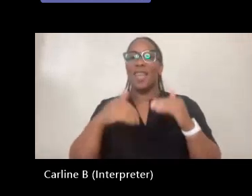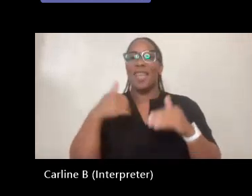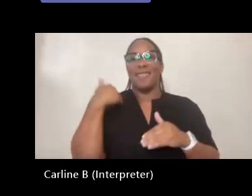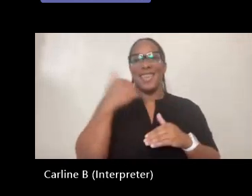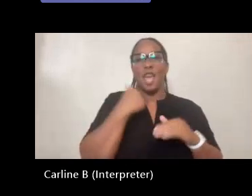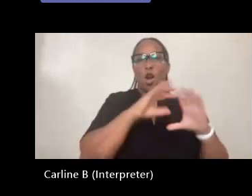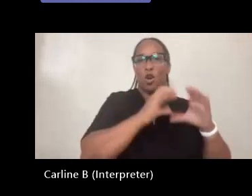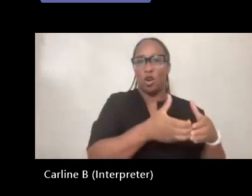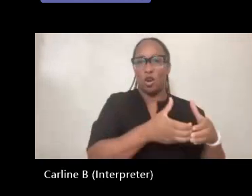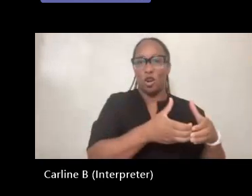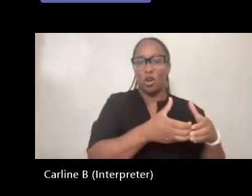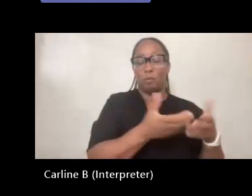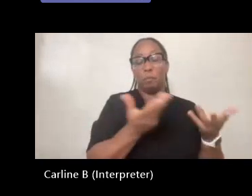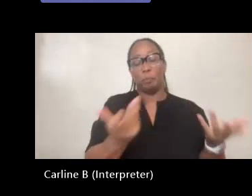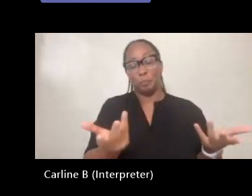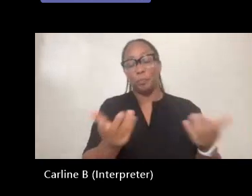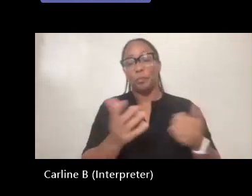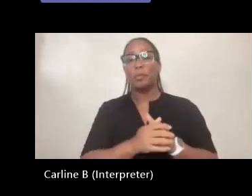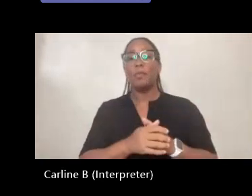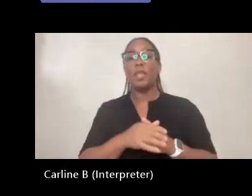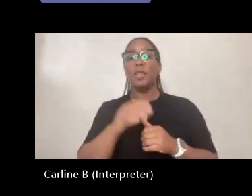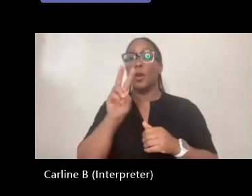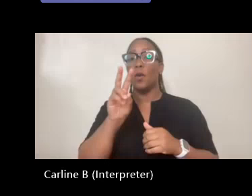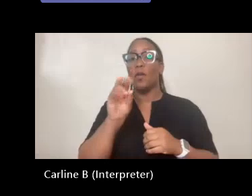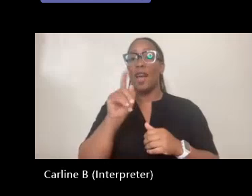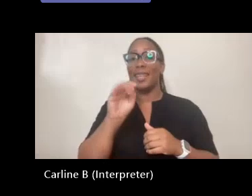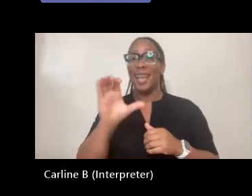populations, sometimes so vitalic health recognized